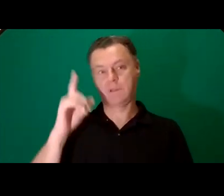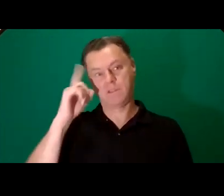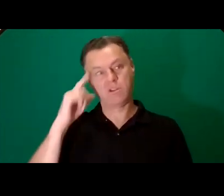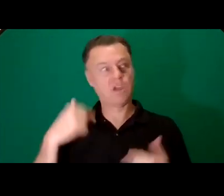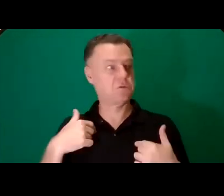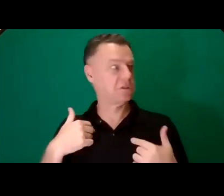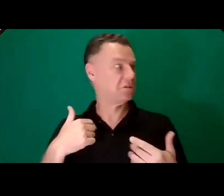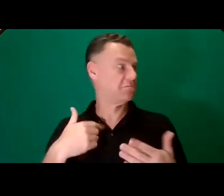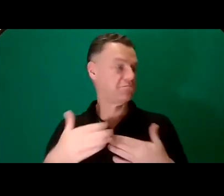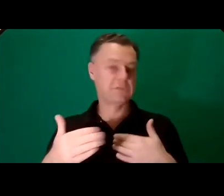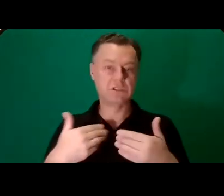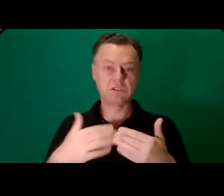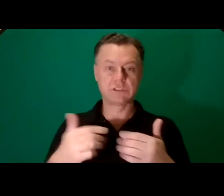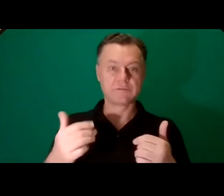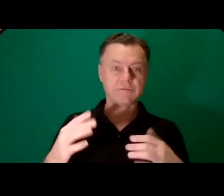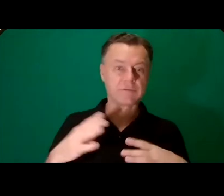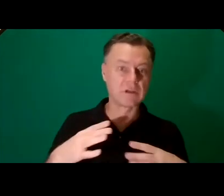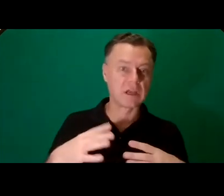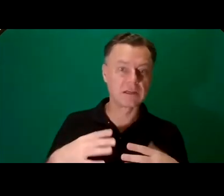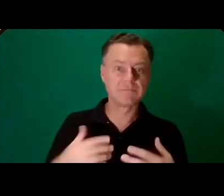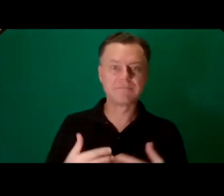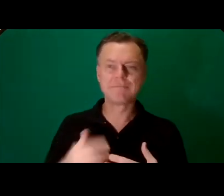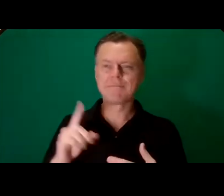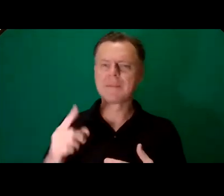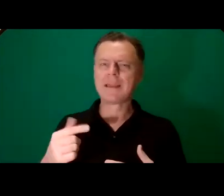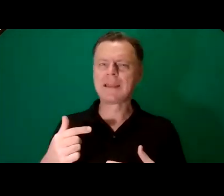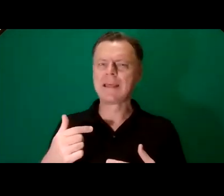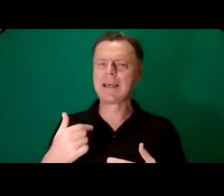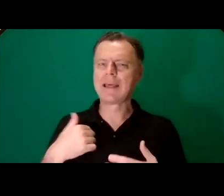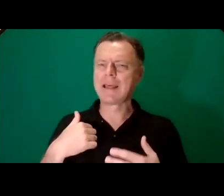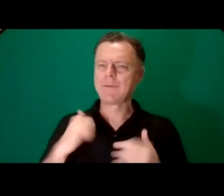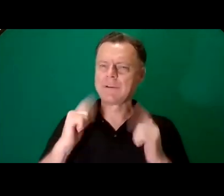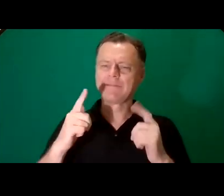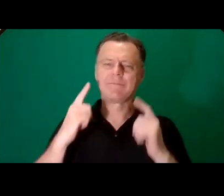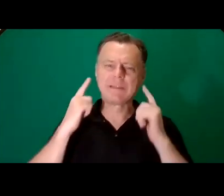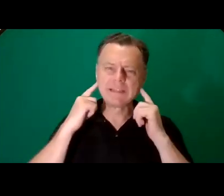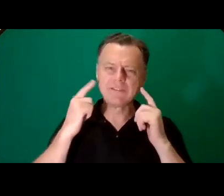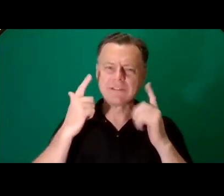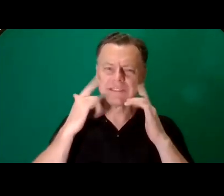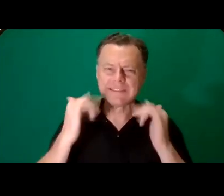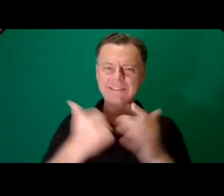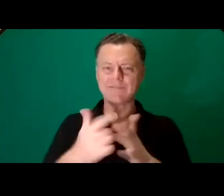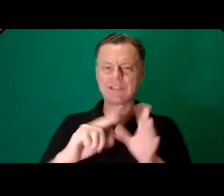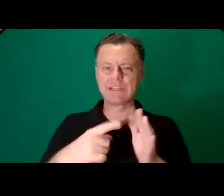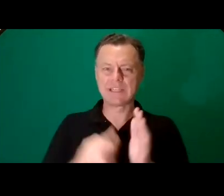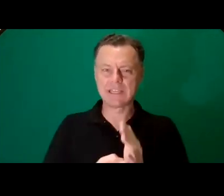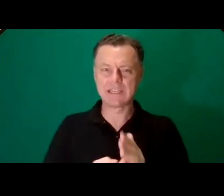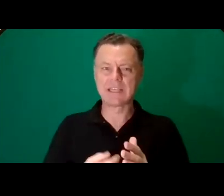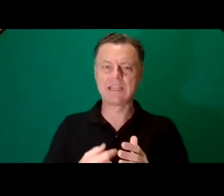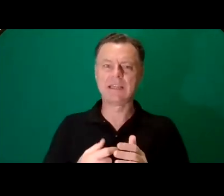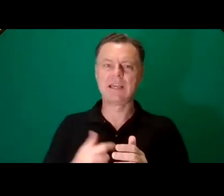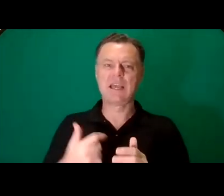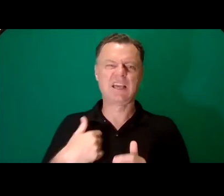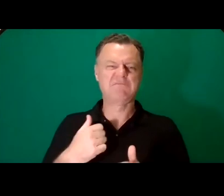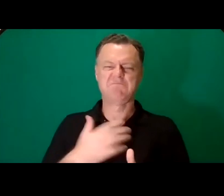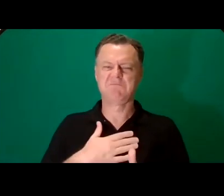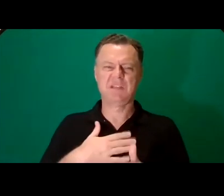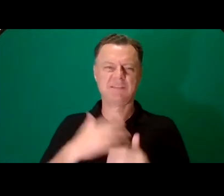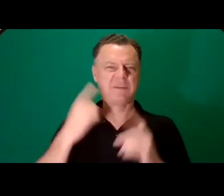just fine even though I did have to get my hearing tested every year which I did not enjoy.